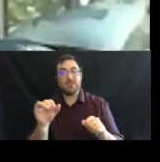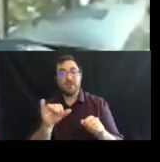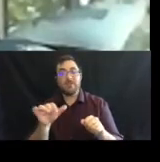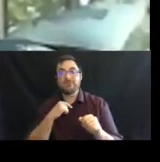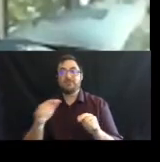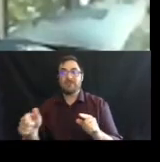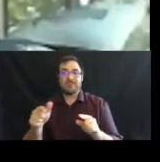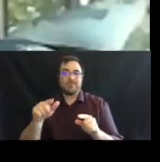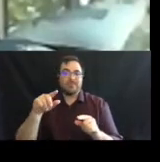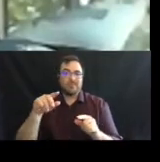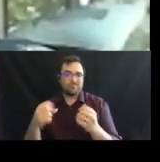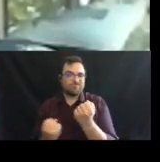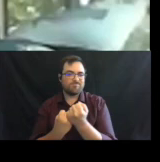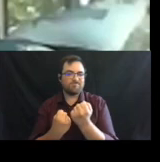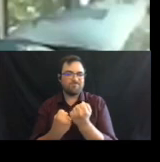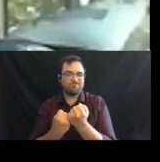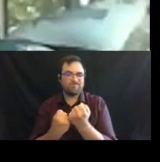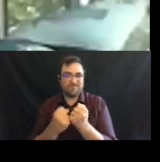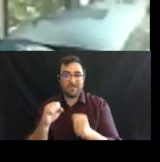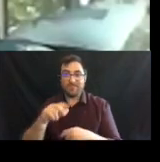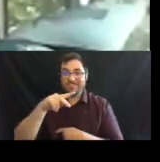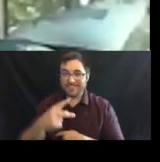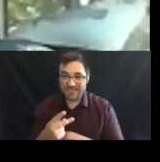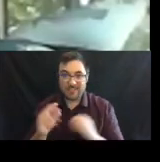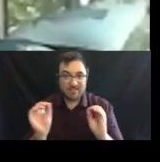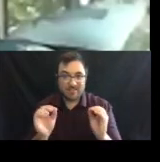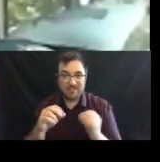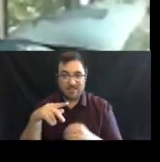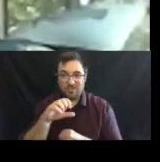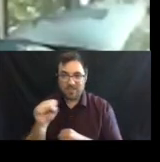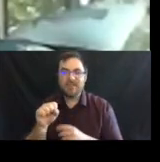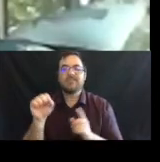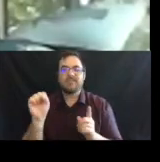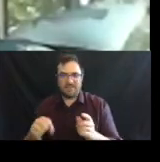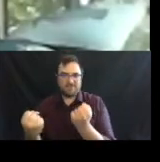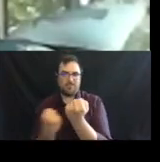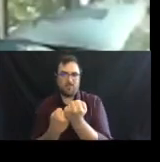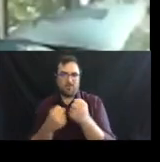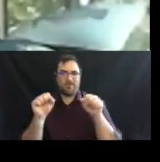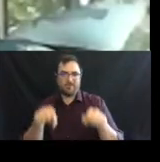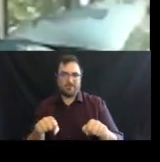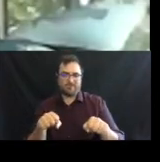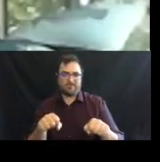don't pass the outpatient in-home screening. Then our staff really helps to problem solve those